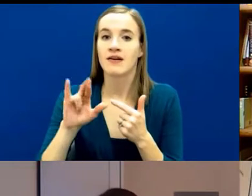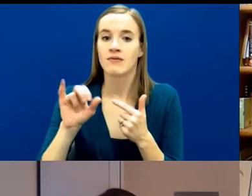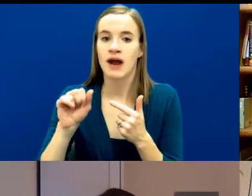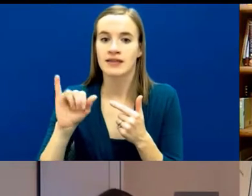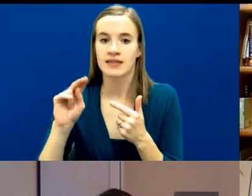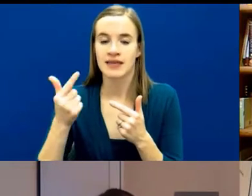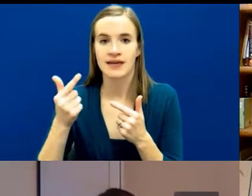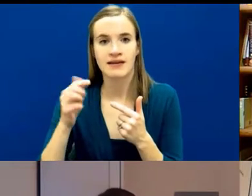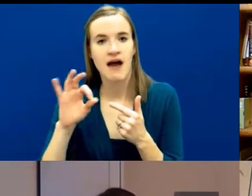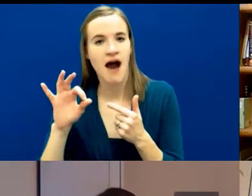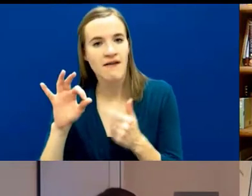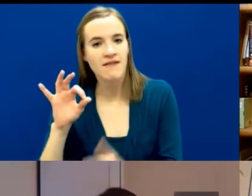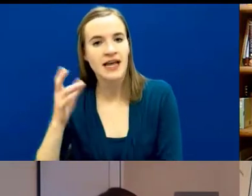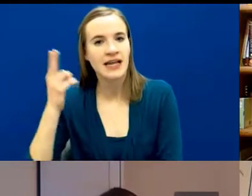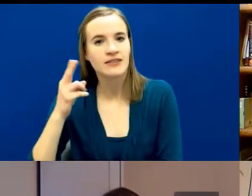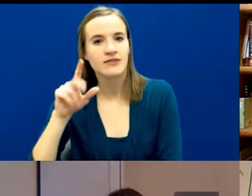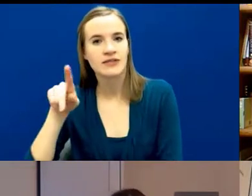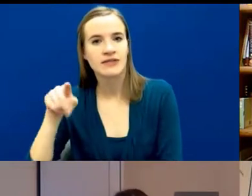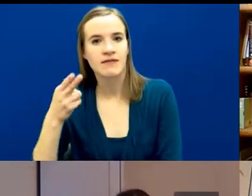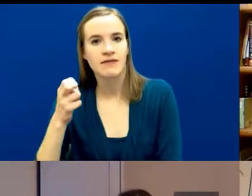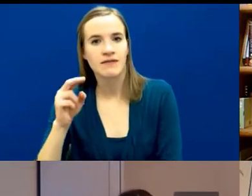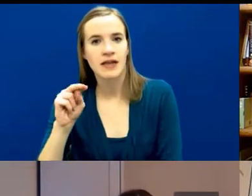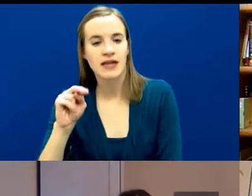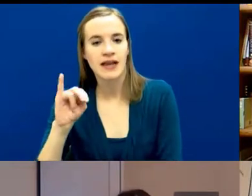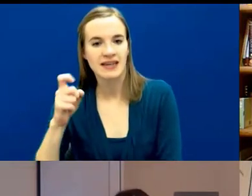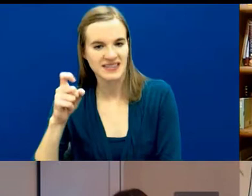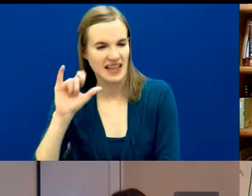for a book there, you know, there are books out there that people are writing